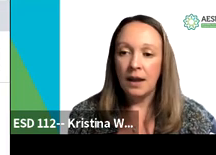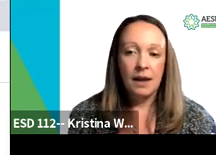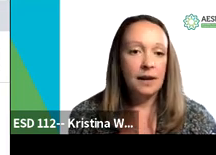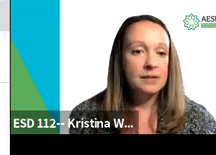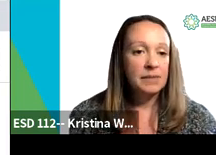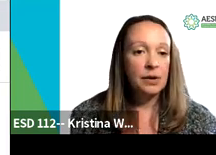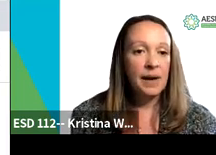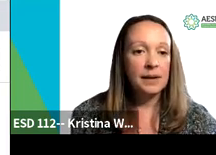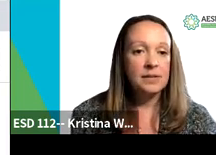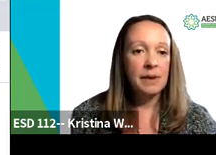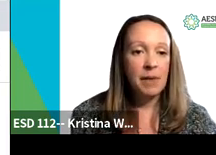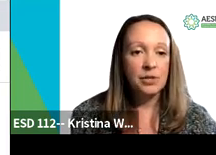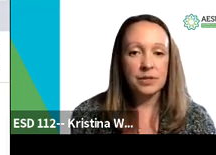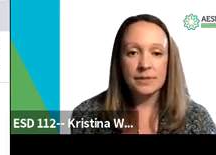ESD 112-- Kristina Wambold: And I'm going to go back to my modules.